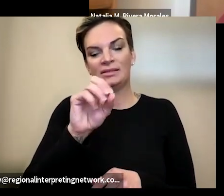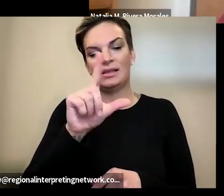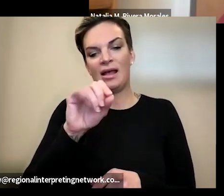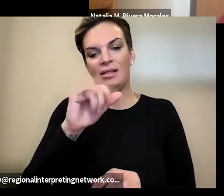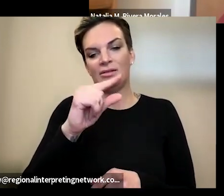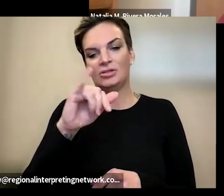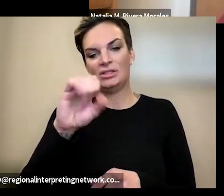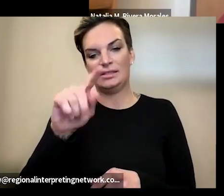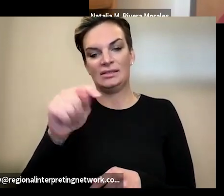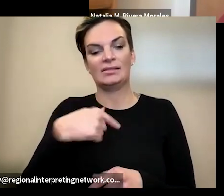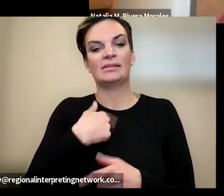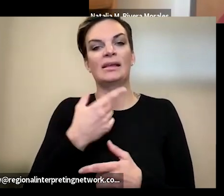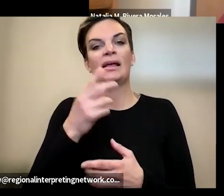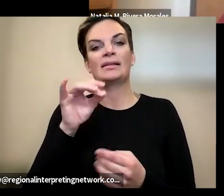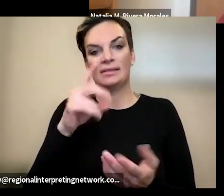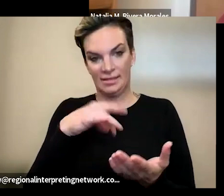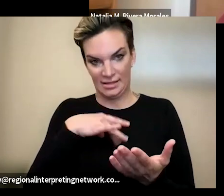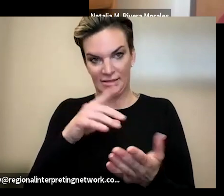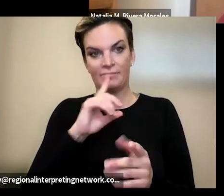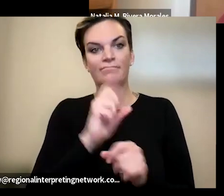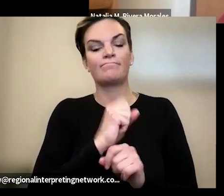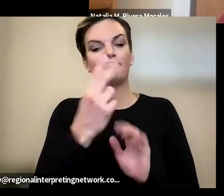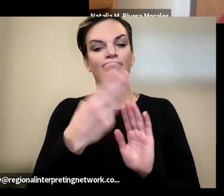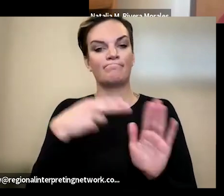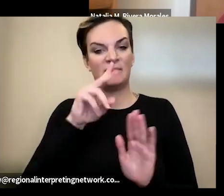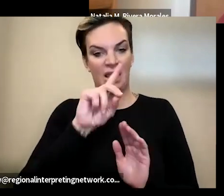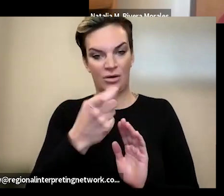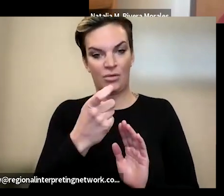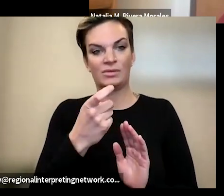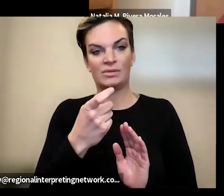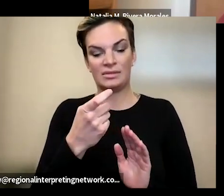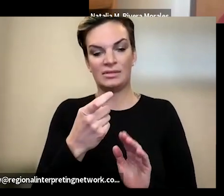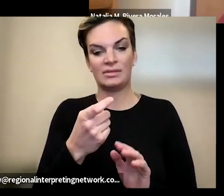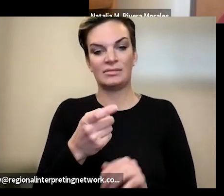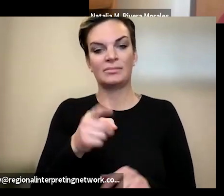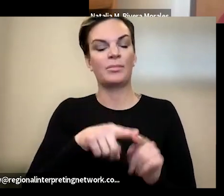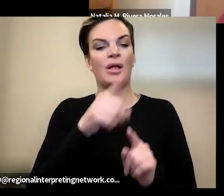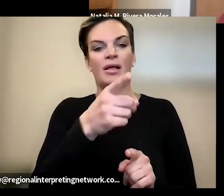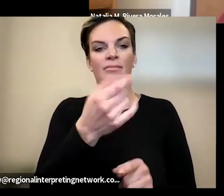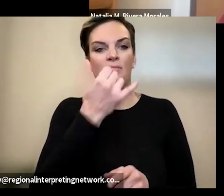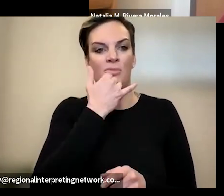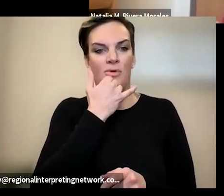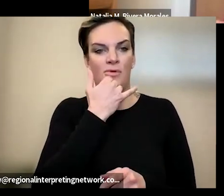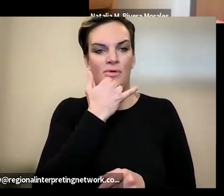I did get a diagnosis; it ended up being not the correct diagnosis. The thing about autoimmune